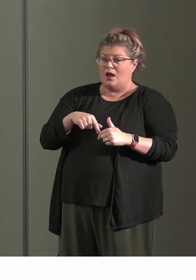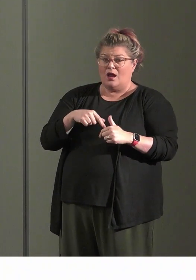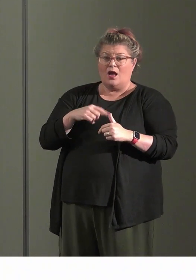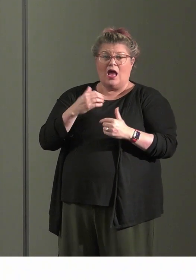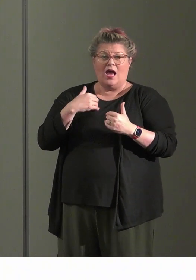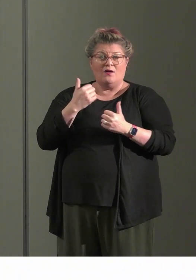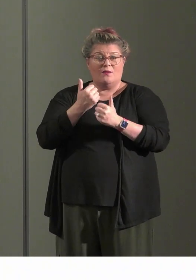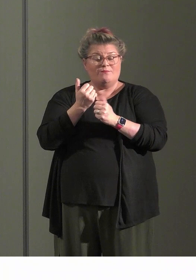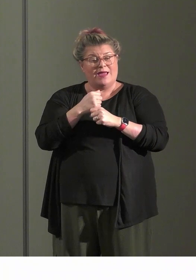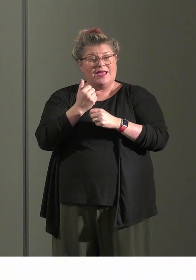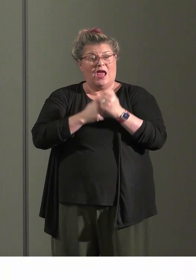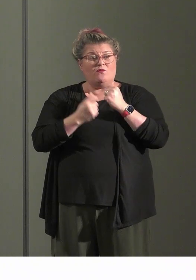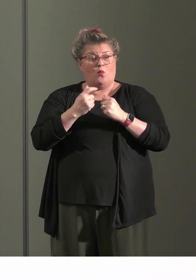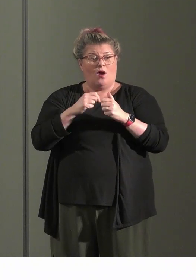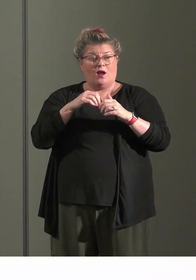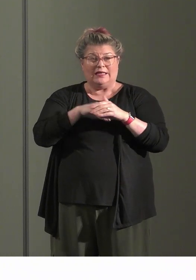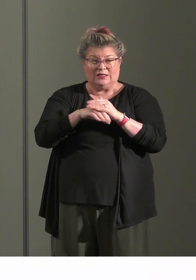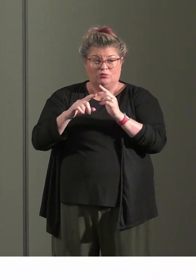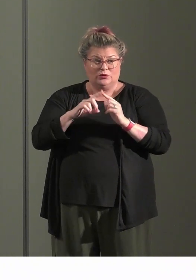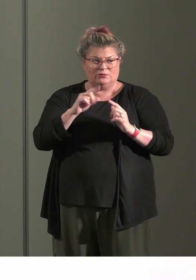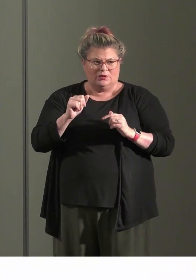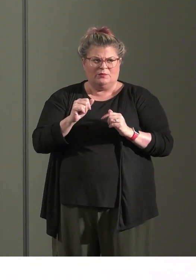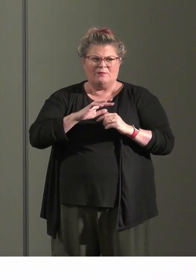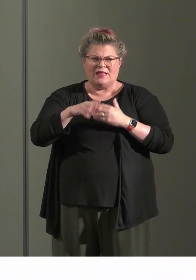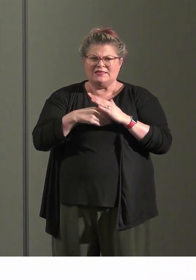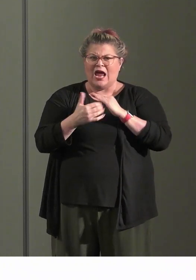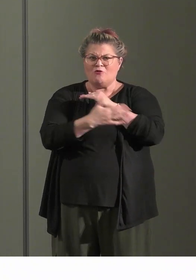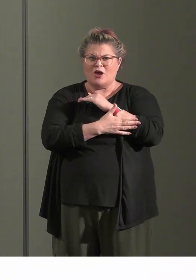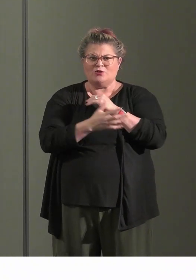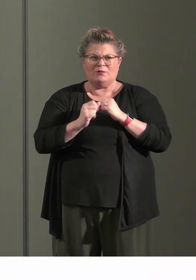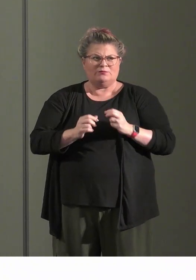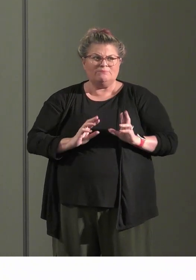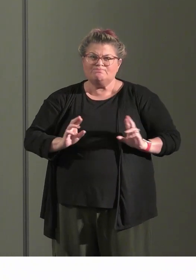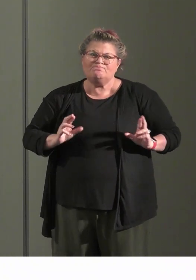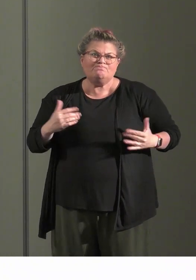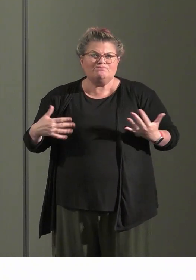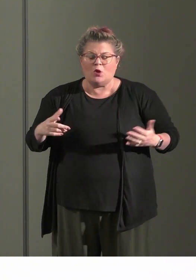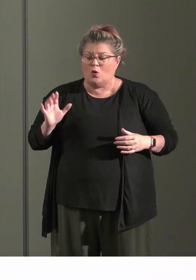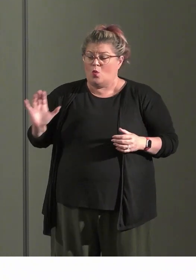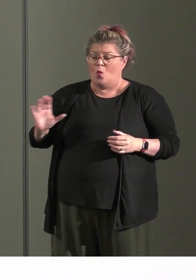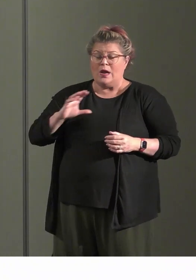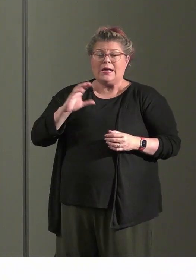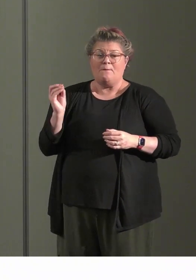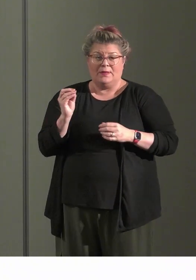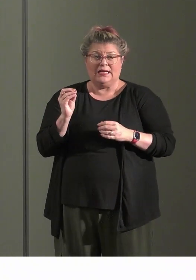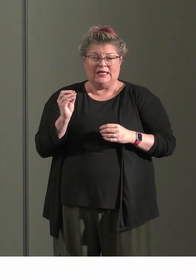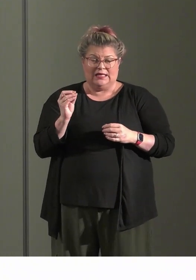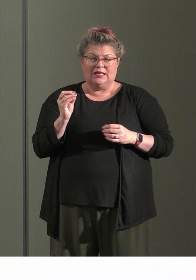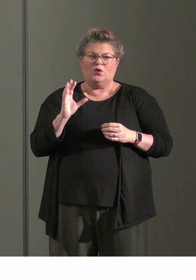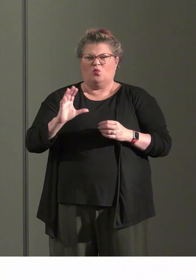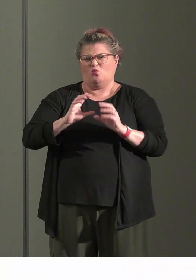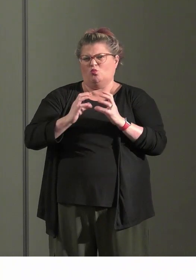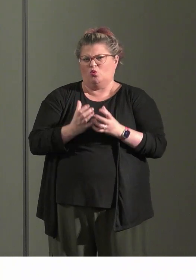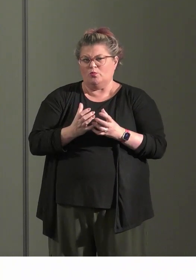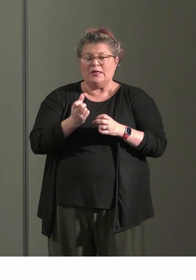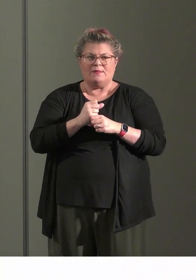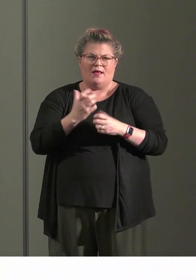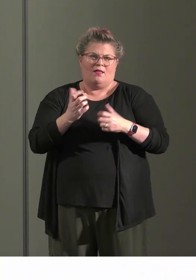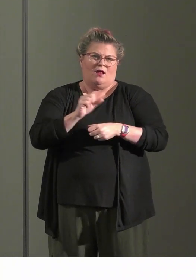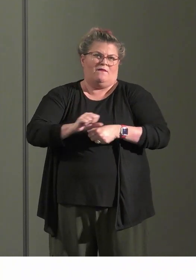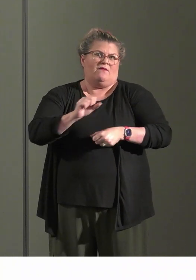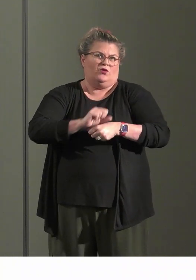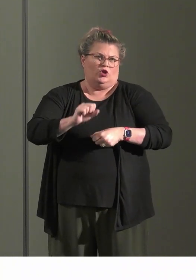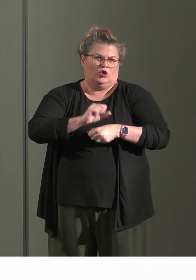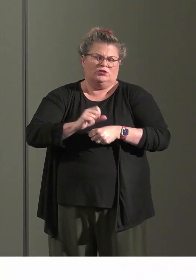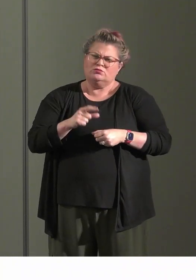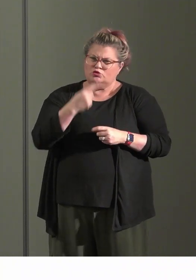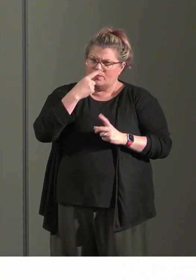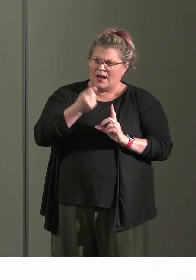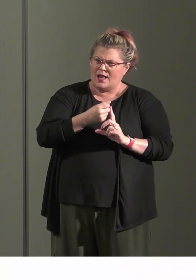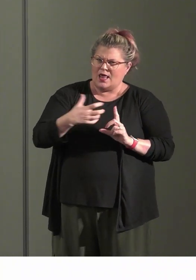entire country is geared up to make it possible ASC the group you are making in the direction can